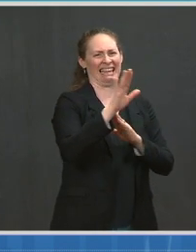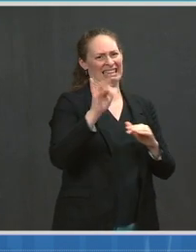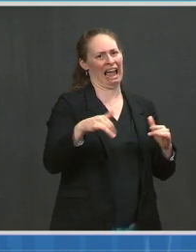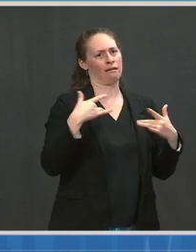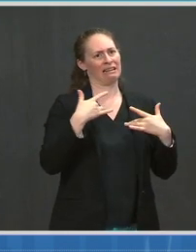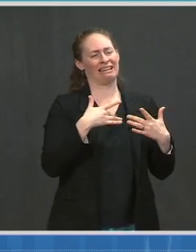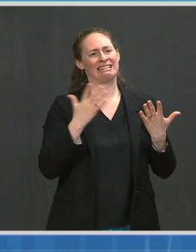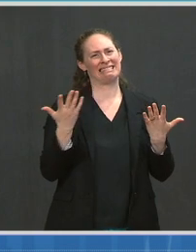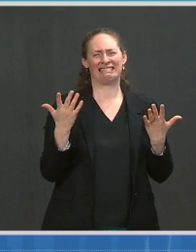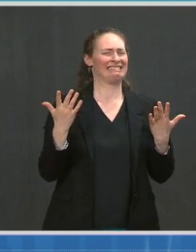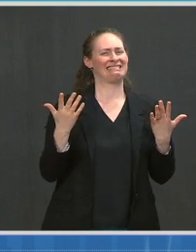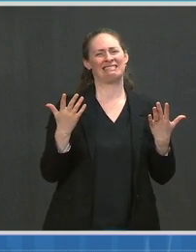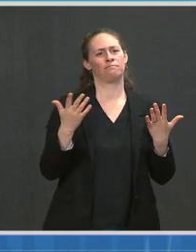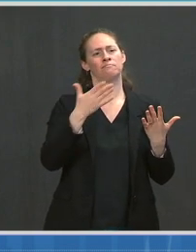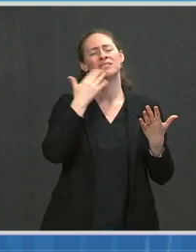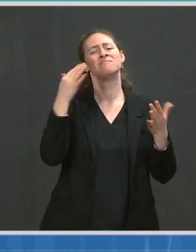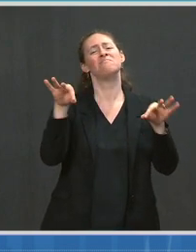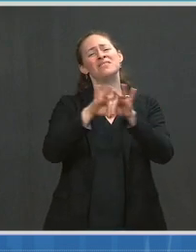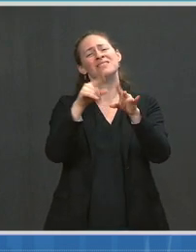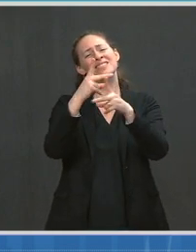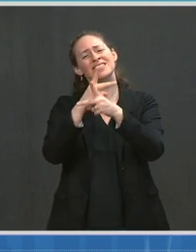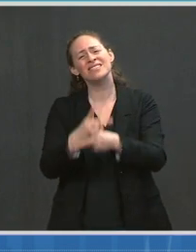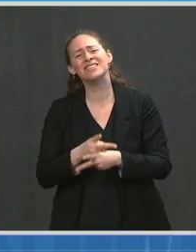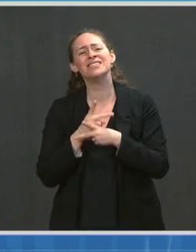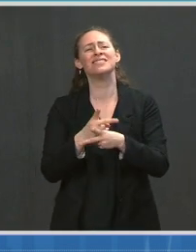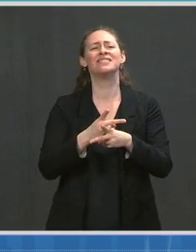Please, take this moment very seriously.